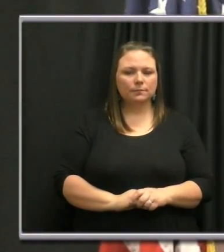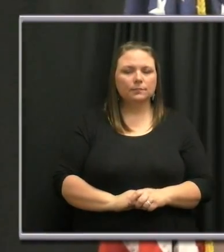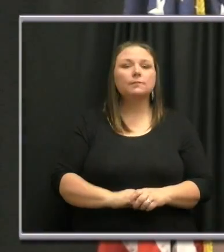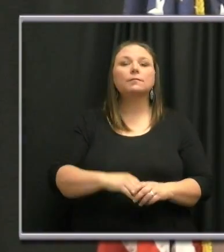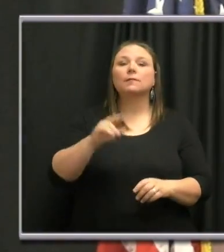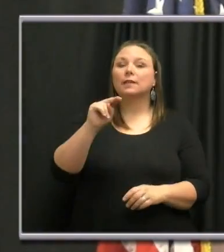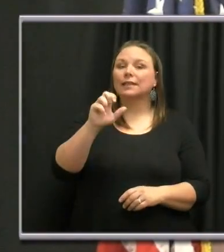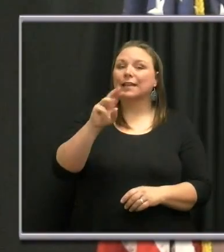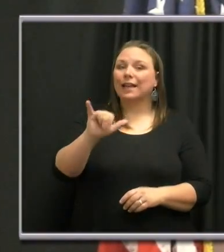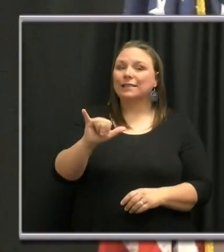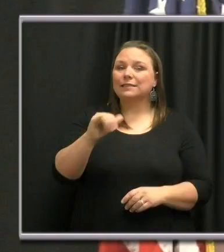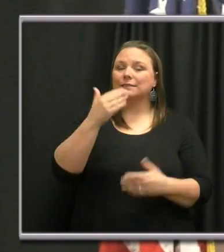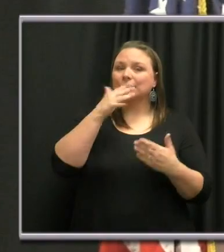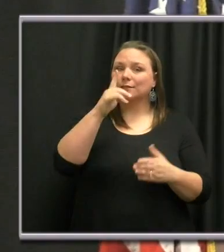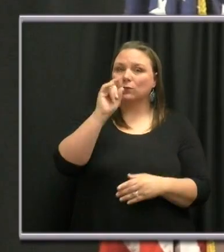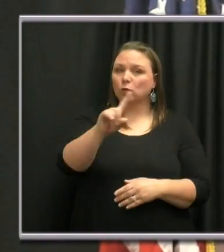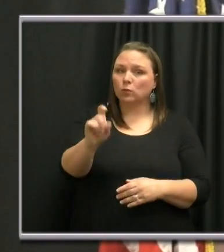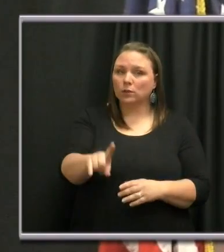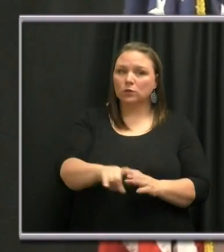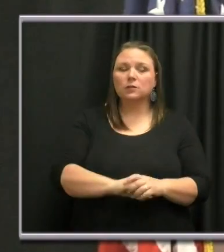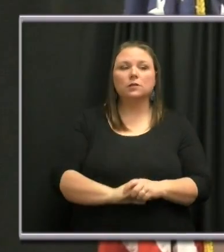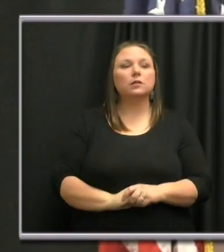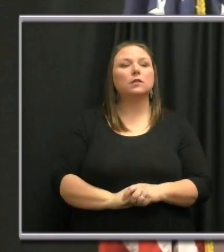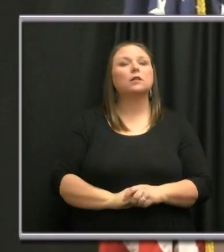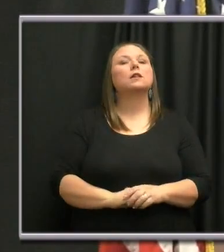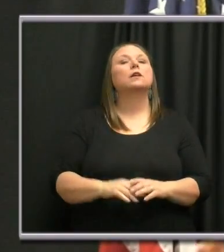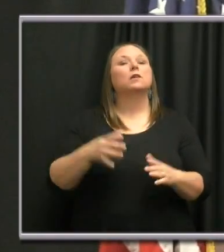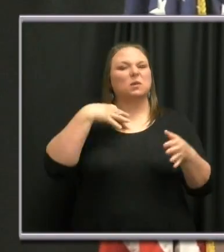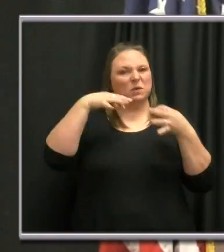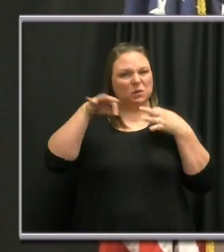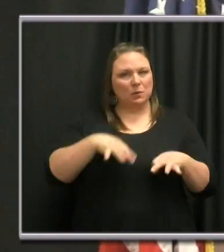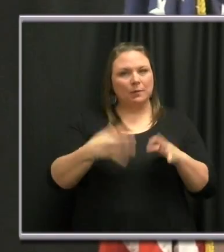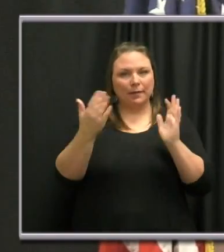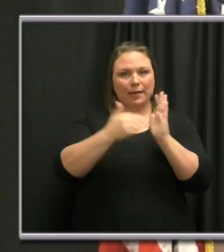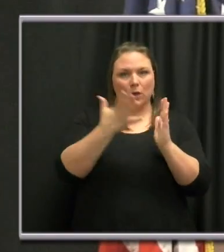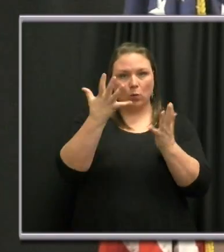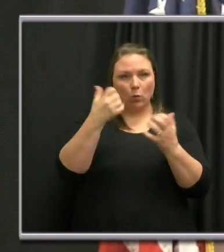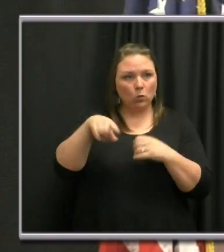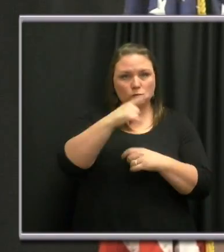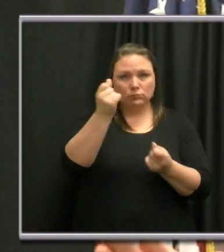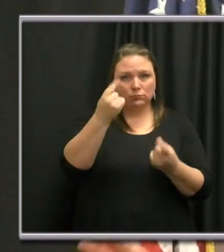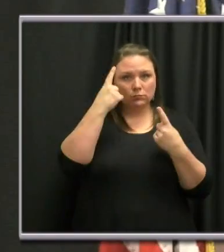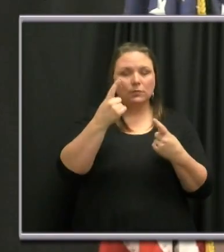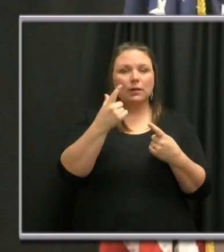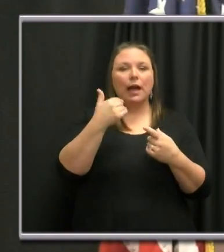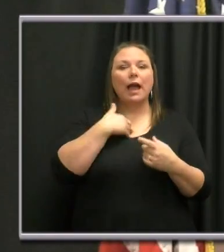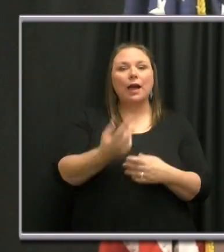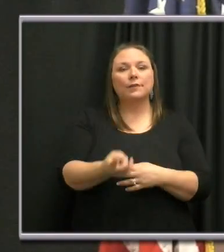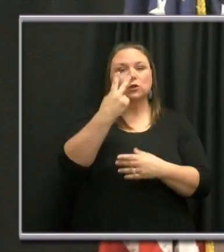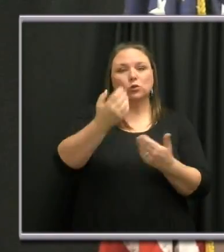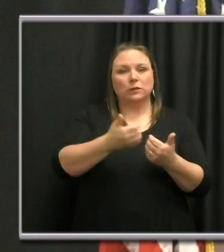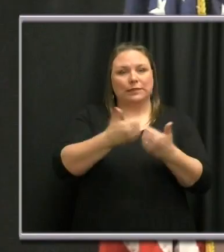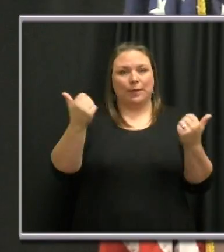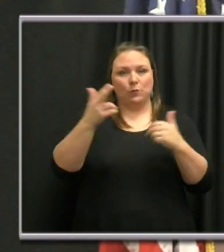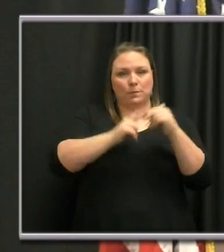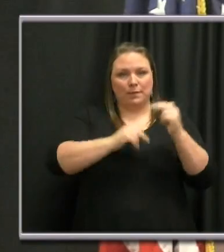SORRY BUT- ALL RIGHT- MISTAKE YOU FOR A QUESTION- AS WE DESCRIBED PREVIOUSLY JUST FOR